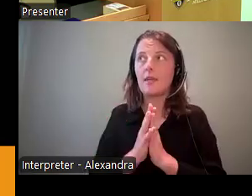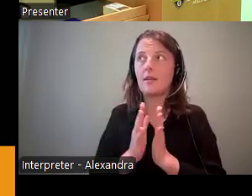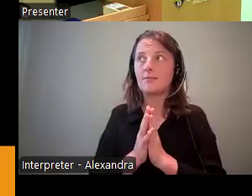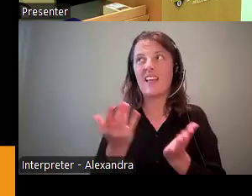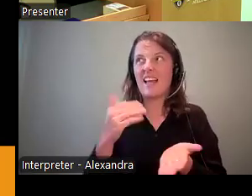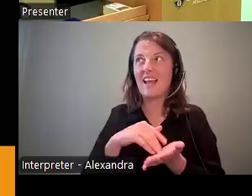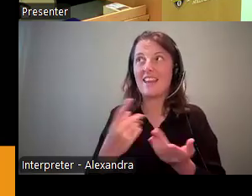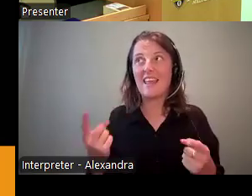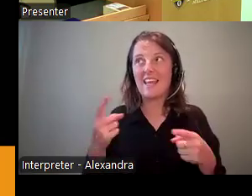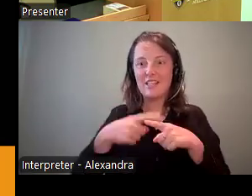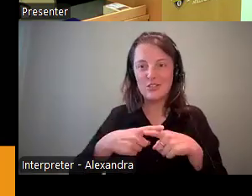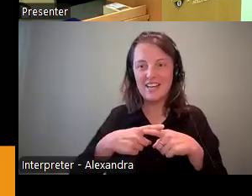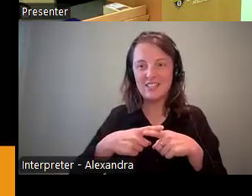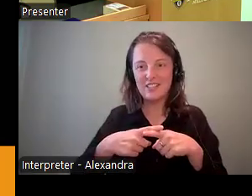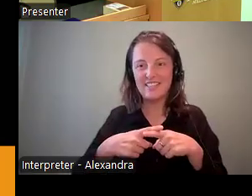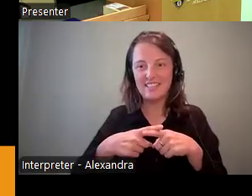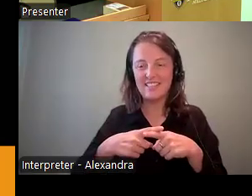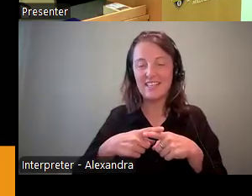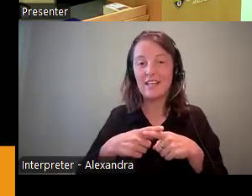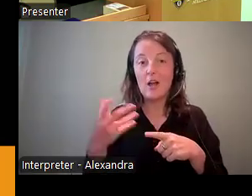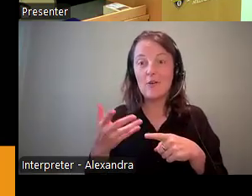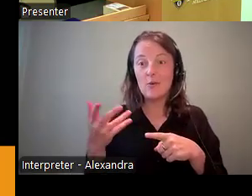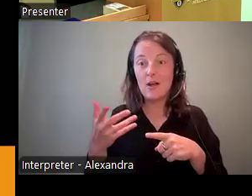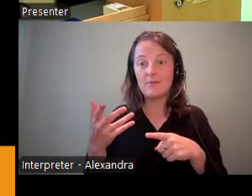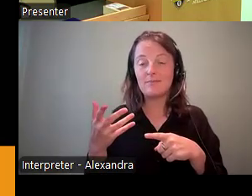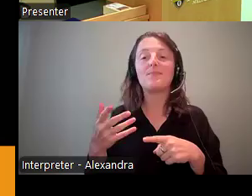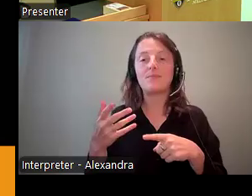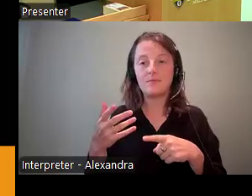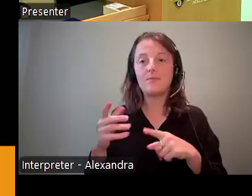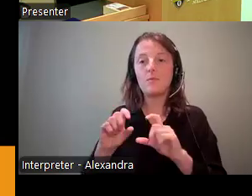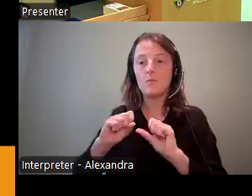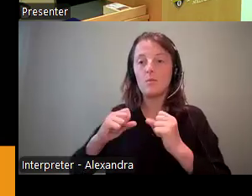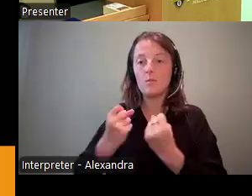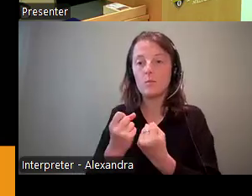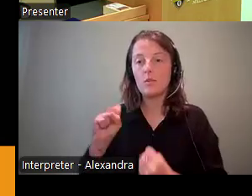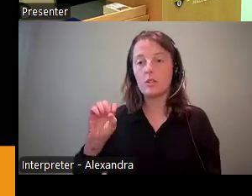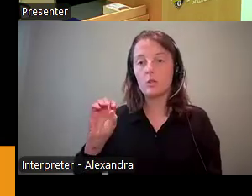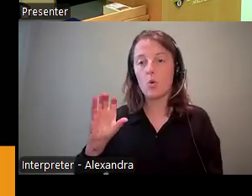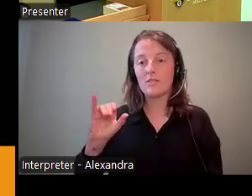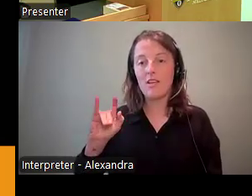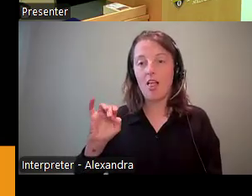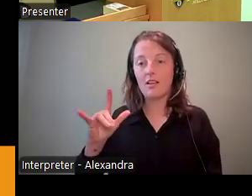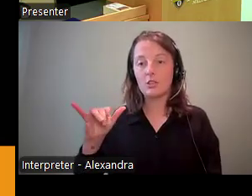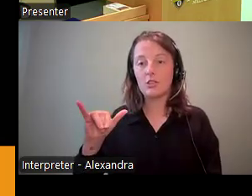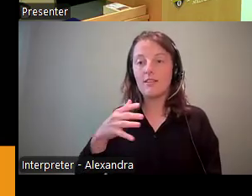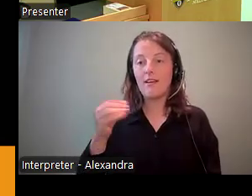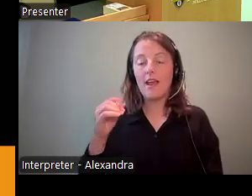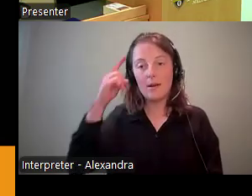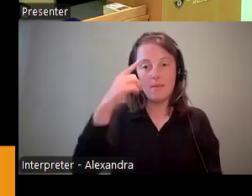use that word the intersection of sociology and mental health. So I focus on how issues of race,